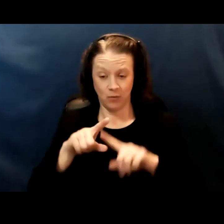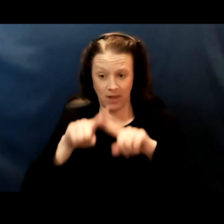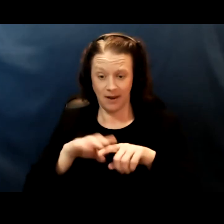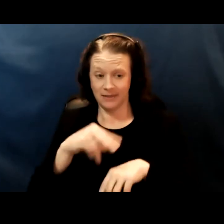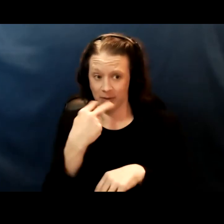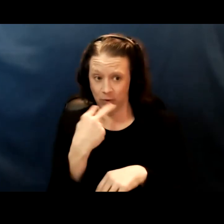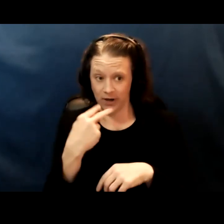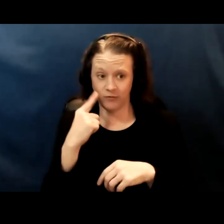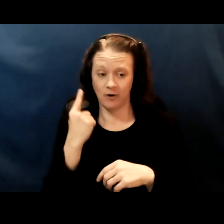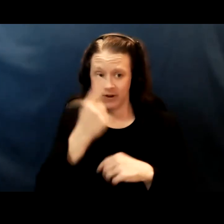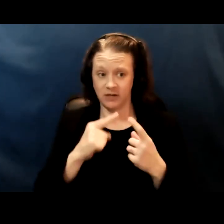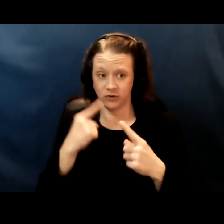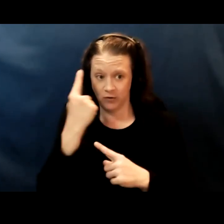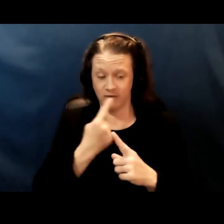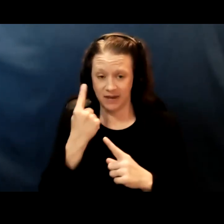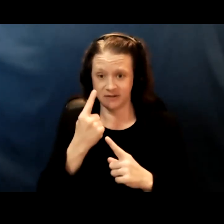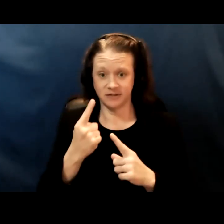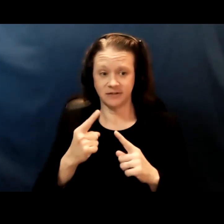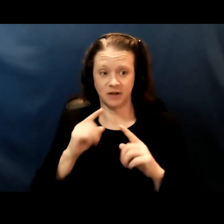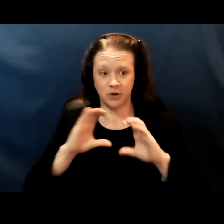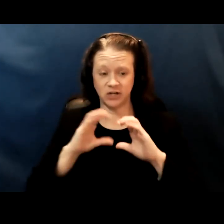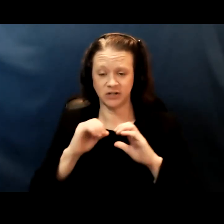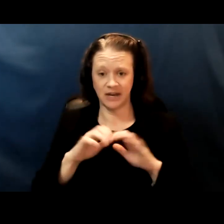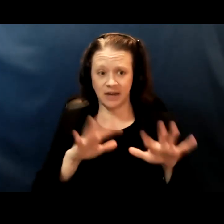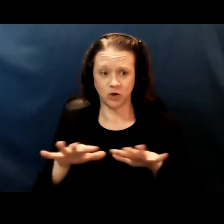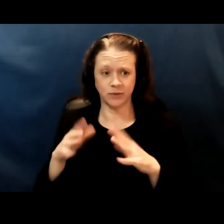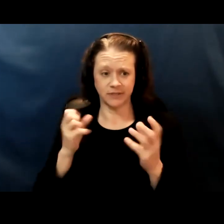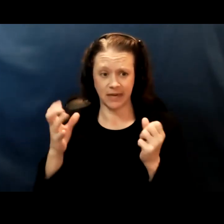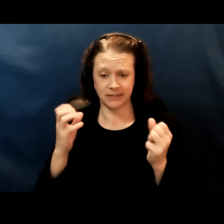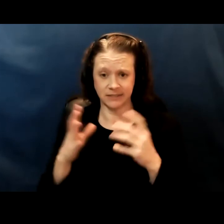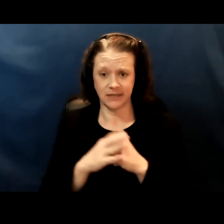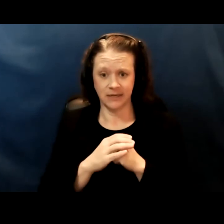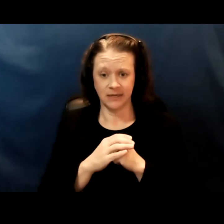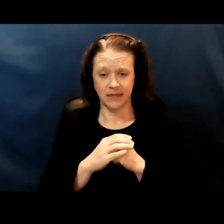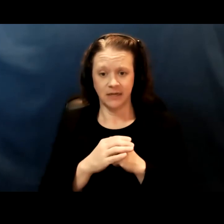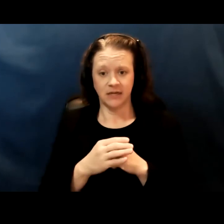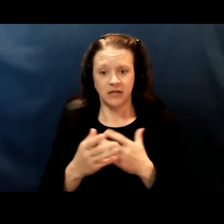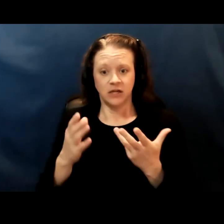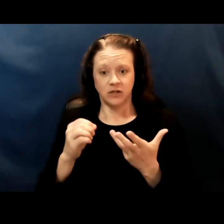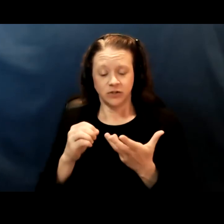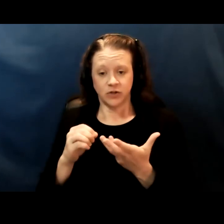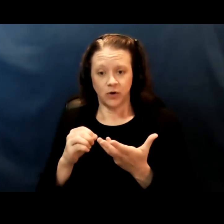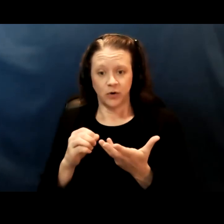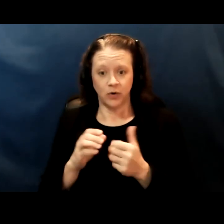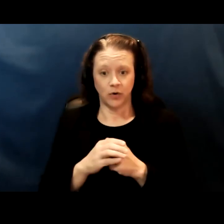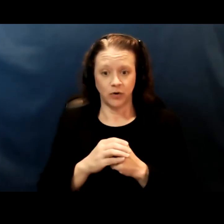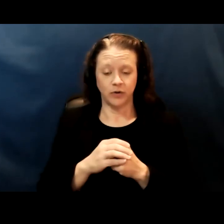settings. In school, it's rah crucial to get all the information. The dish need captioning or cued speech transliteration. I'm not